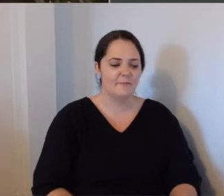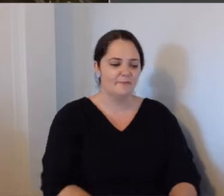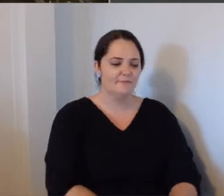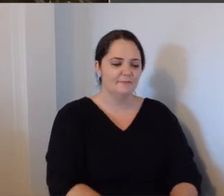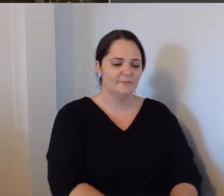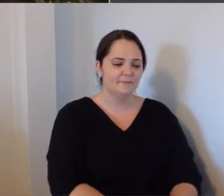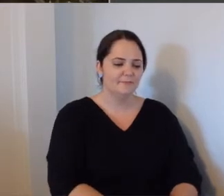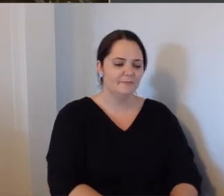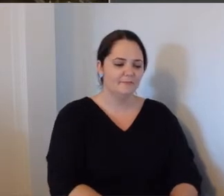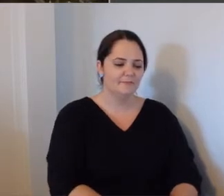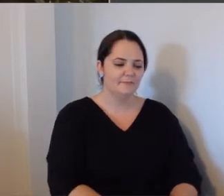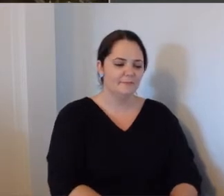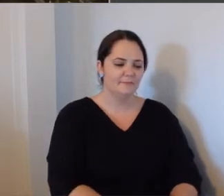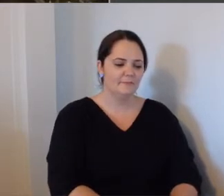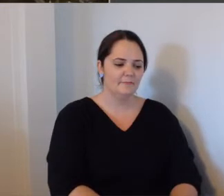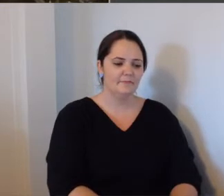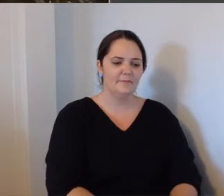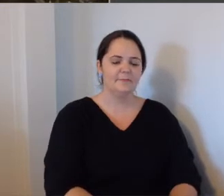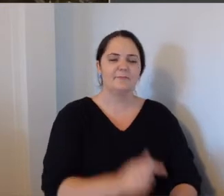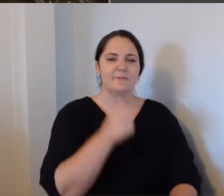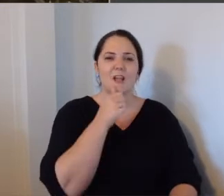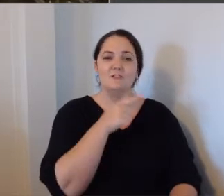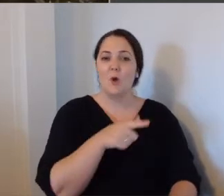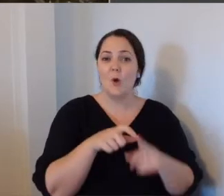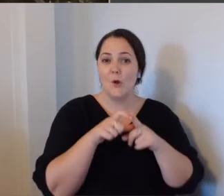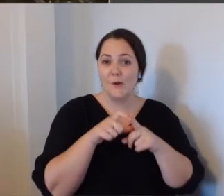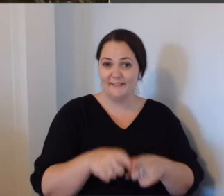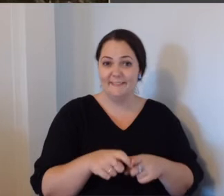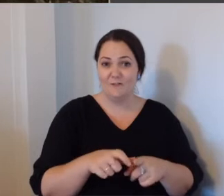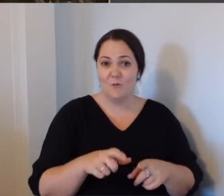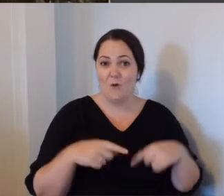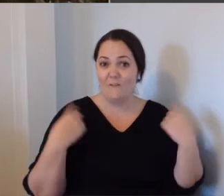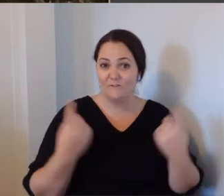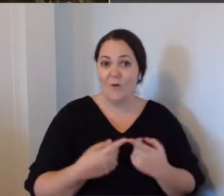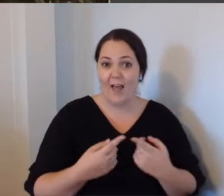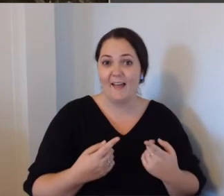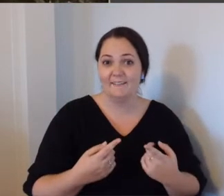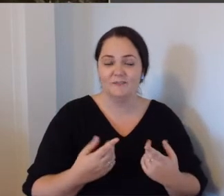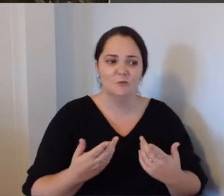Di Cosimo makes it difficult for us to relax, to let our eye wander and get absorbed in the